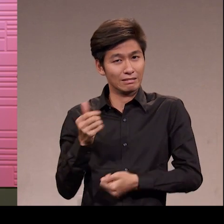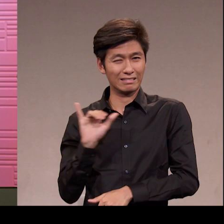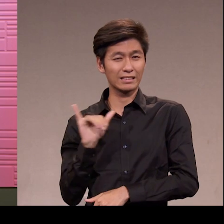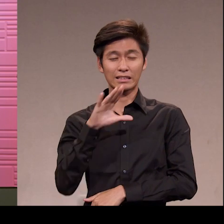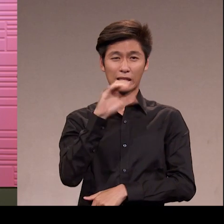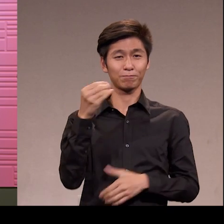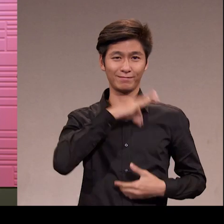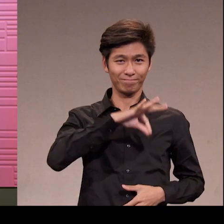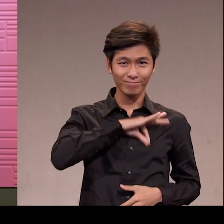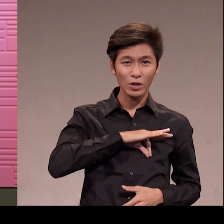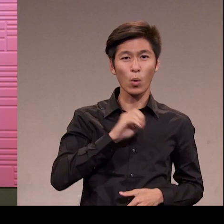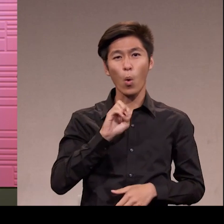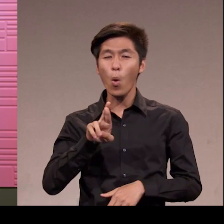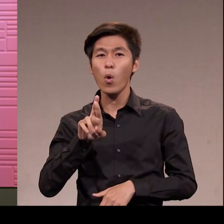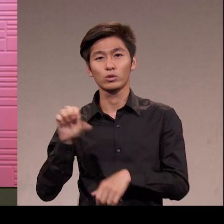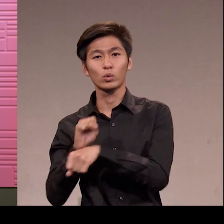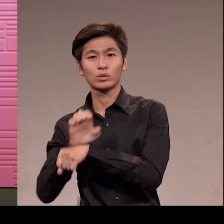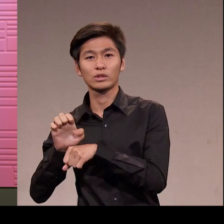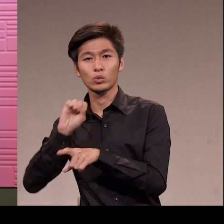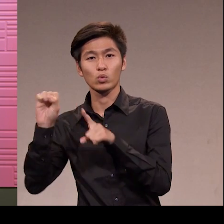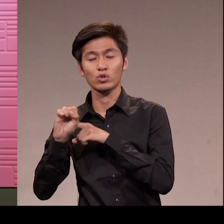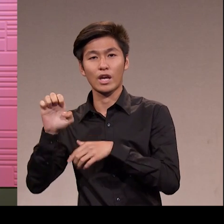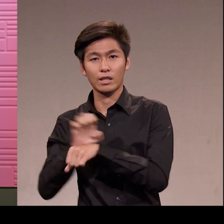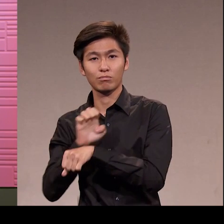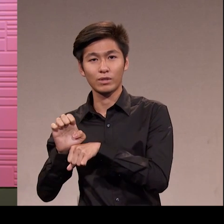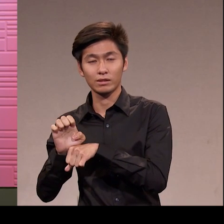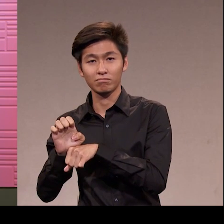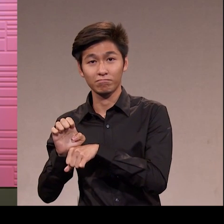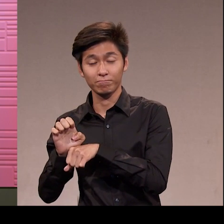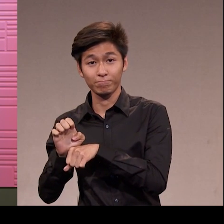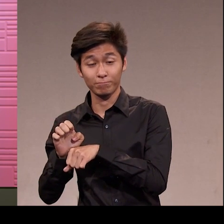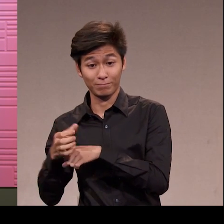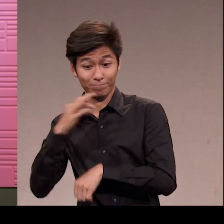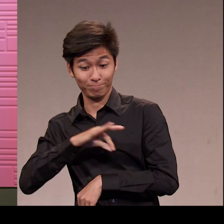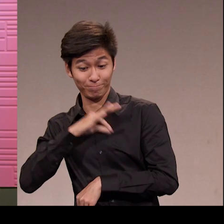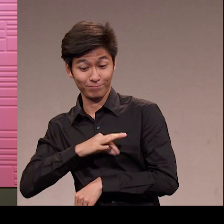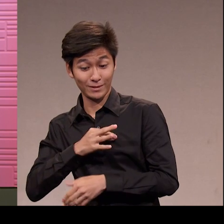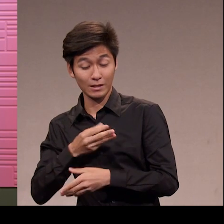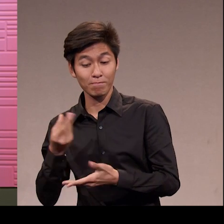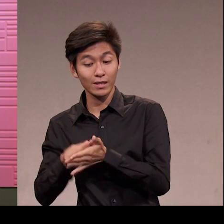Apart from offering cheaper food, part of the profit would be returned to the community in the form of